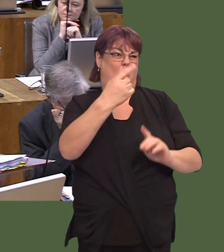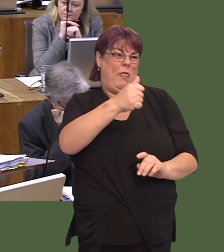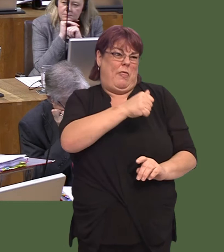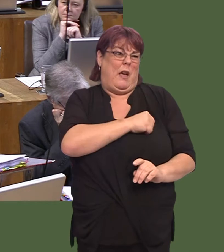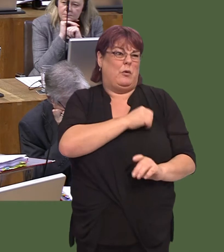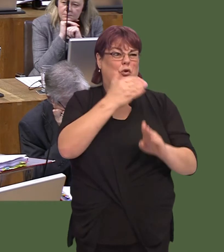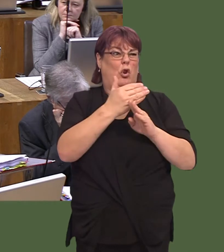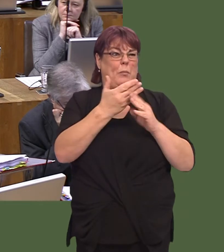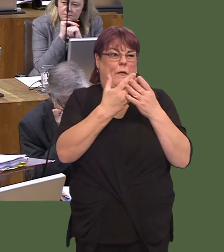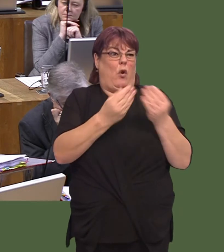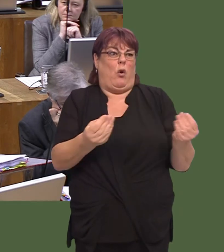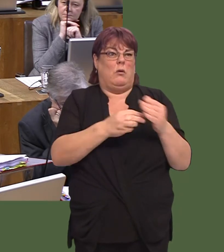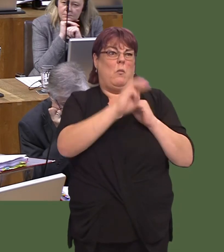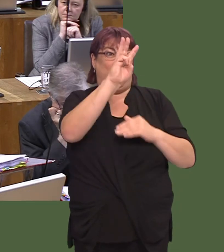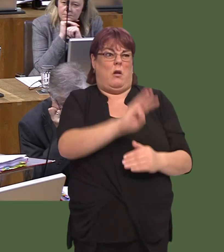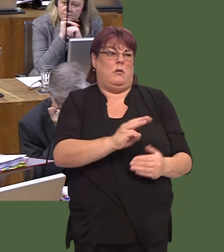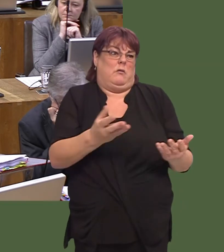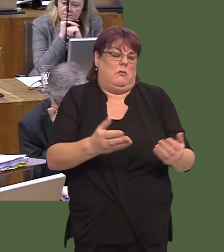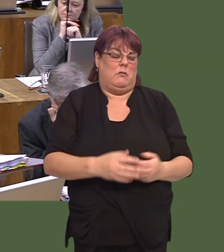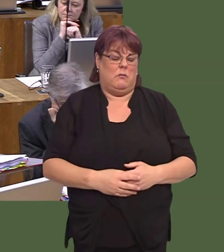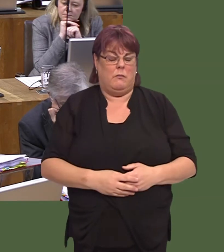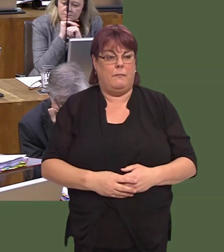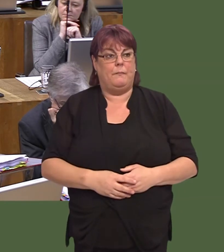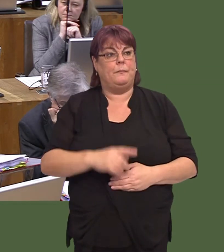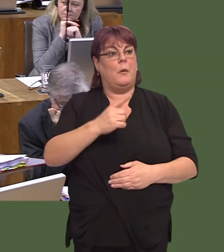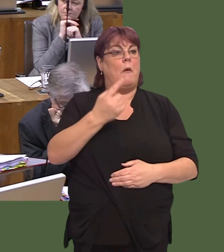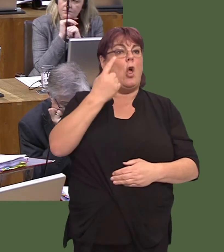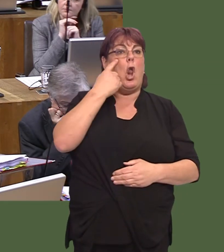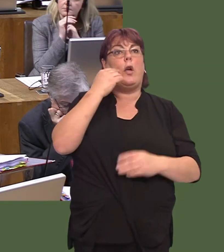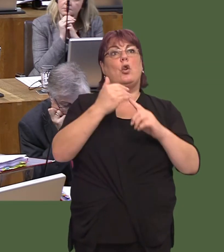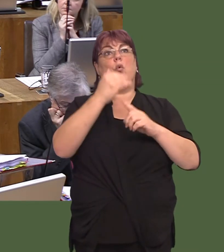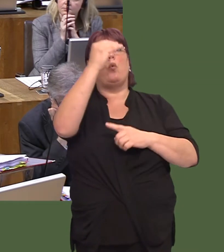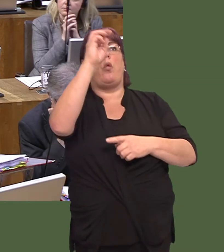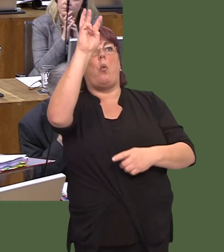Carwyn Jones: Having said that, of course, if we look at north Wales, we have the Llandudno